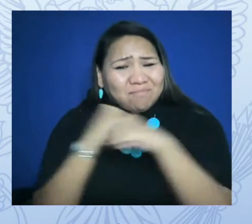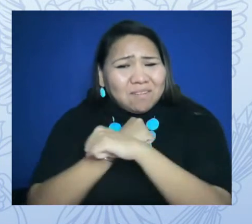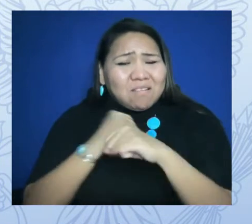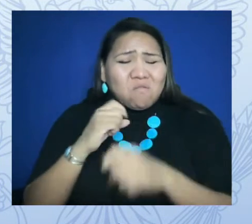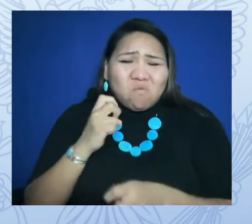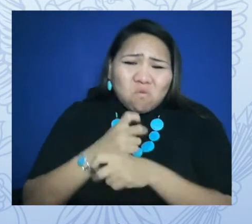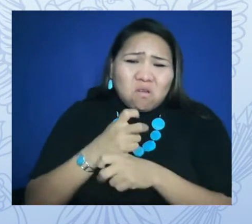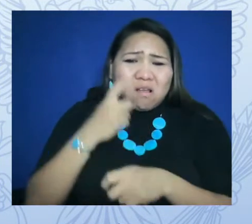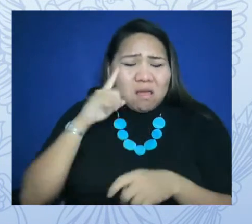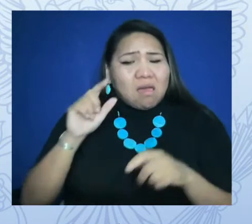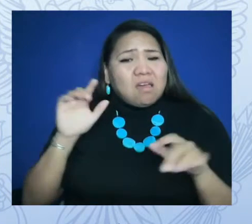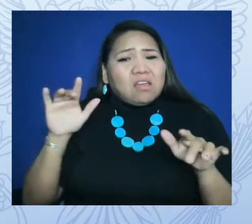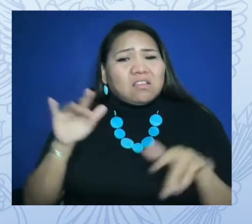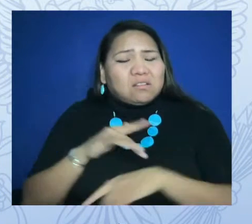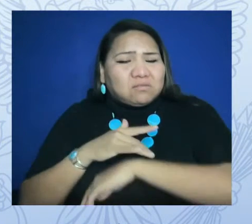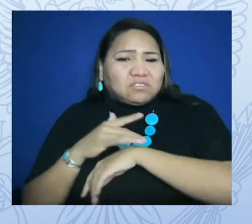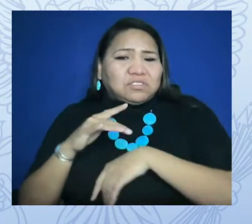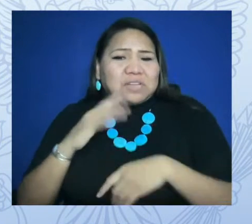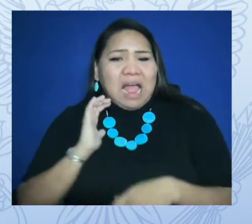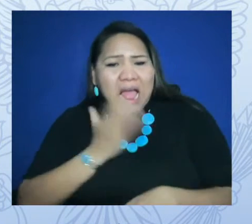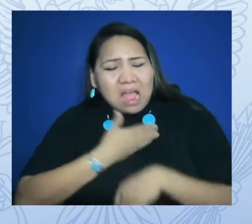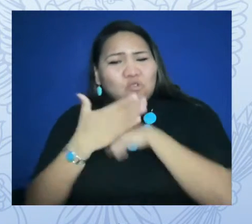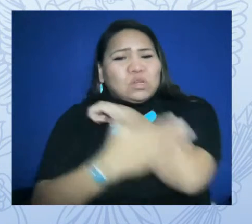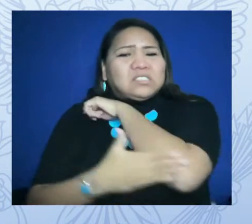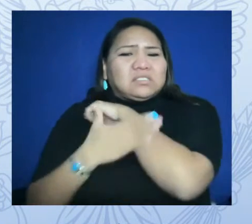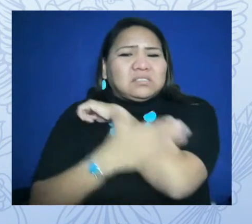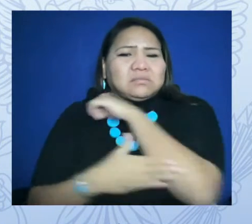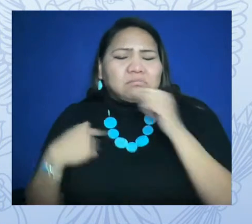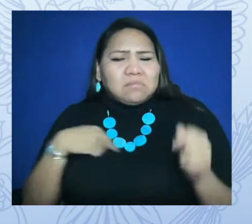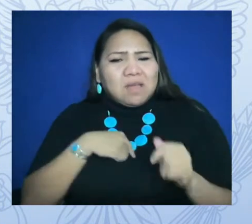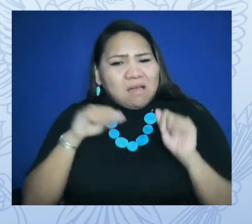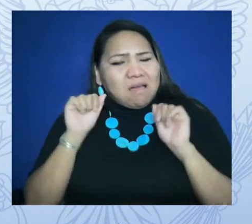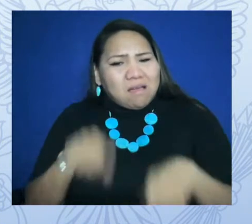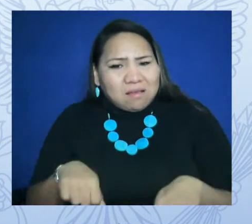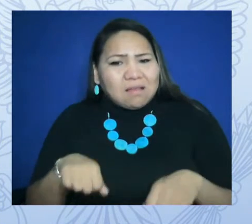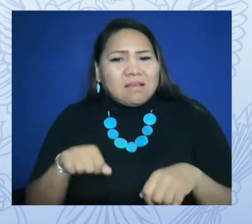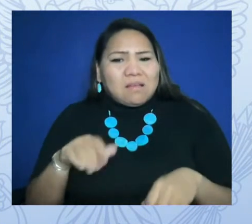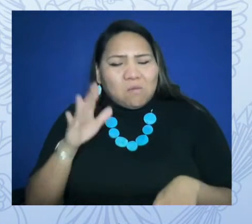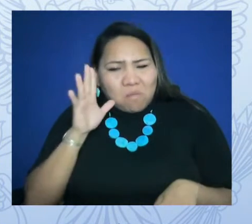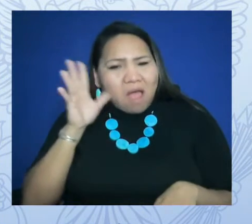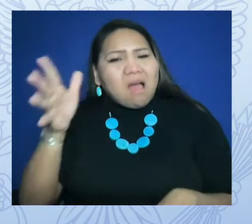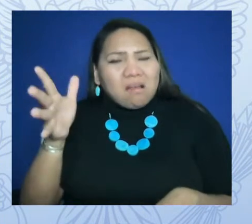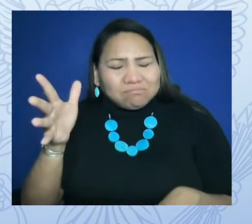that we can and will be. I see that in this crowd today.